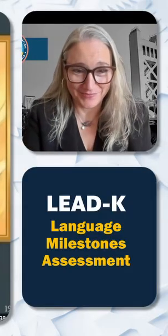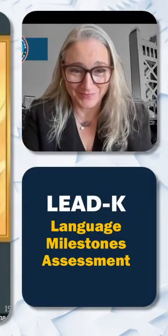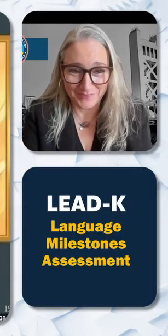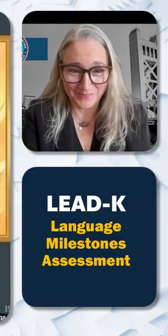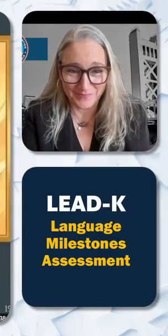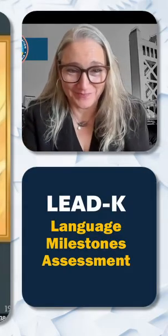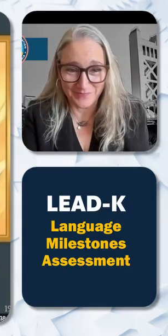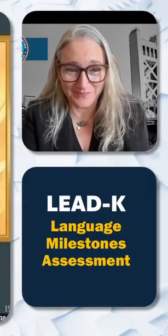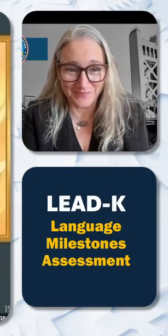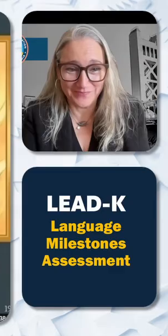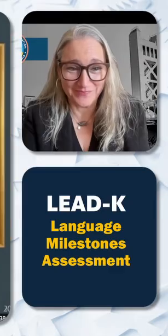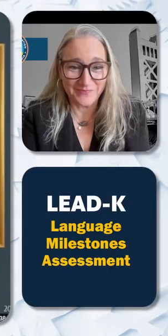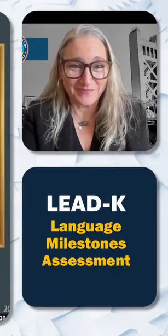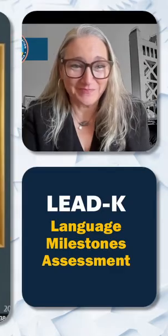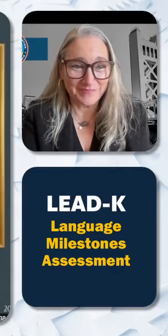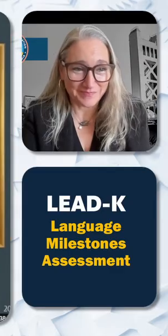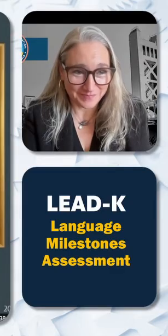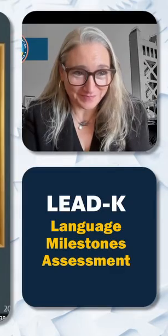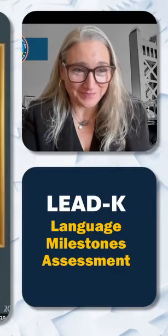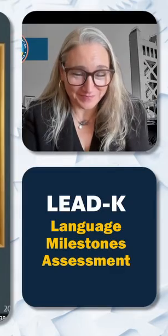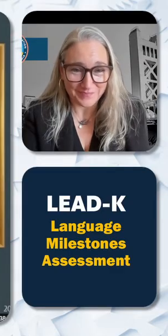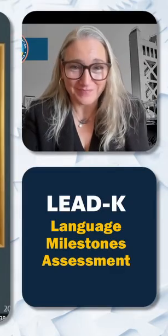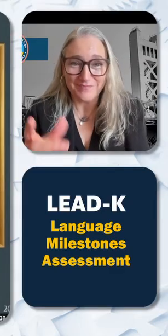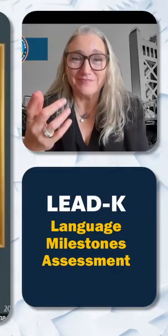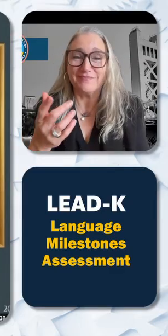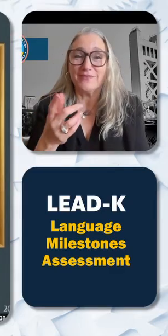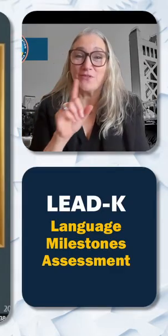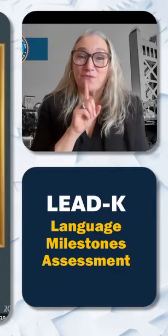I love that video. Next slide, please.